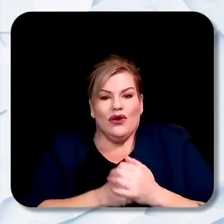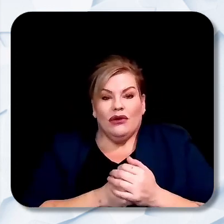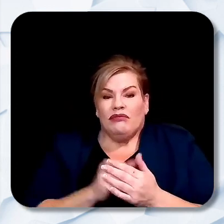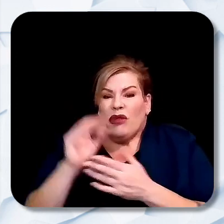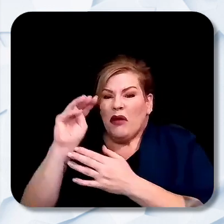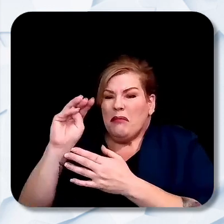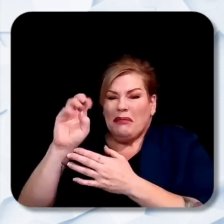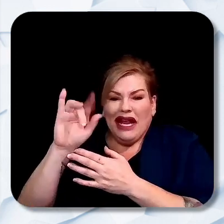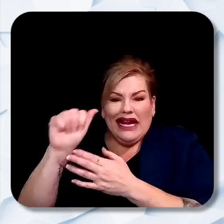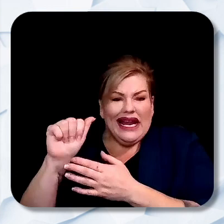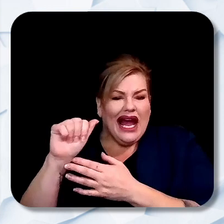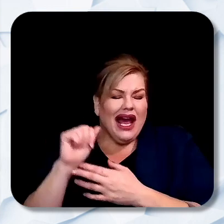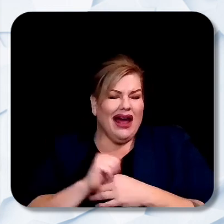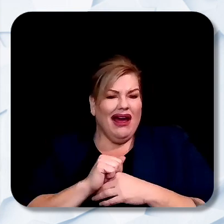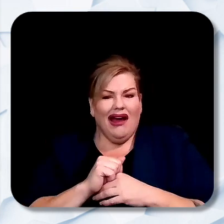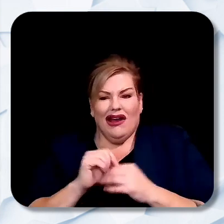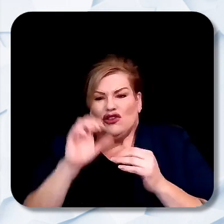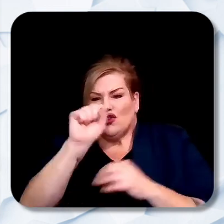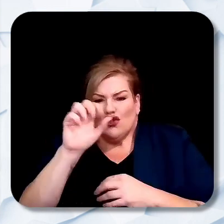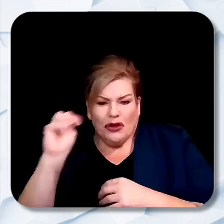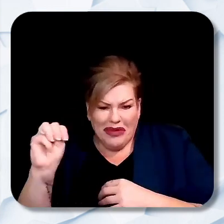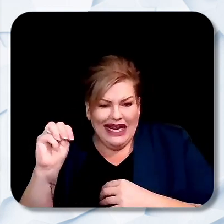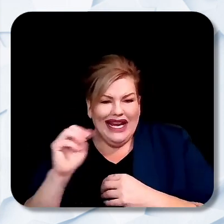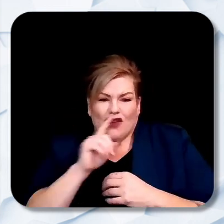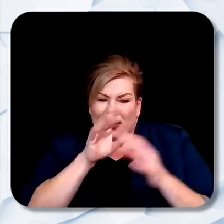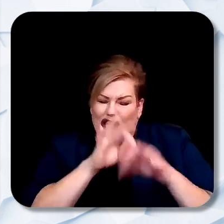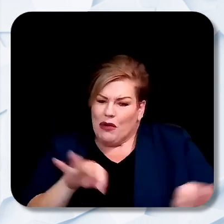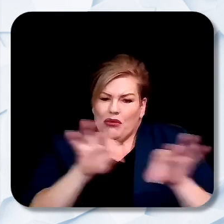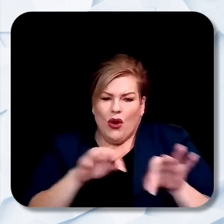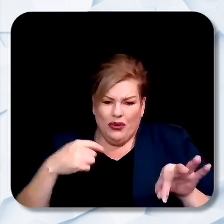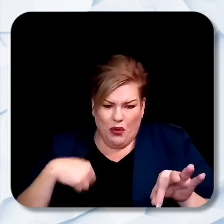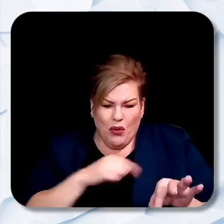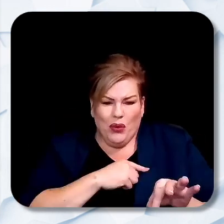Again, we keep talking about social media. It is incredibly important that we engage our youth. So,